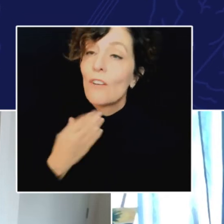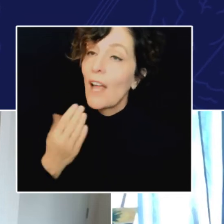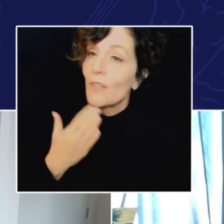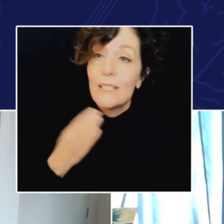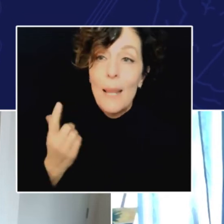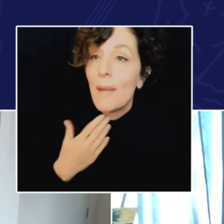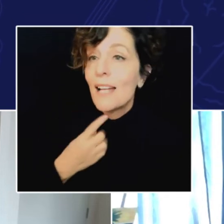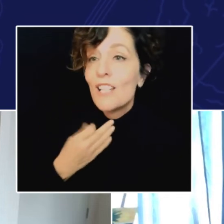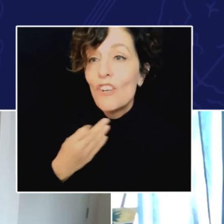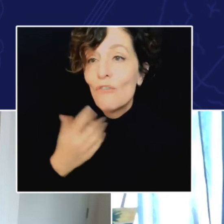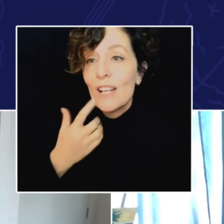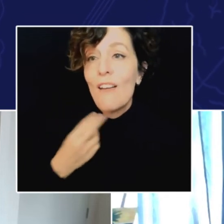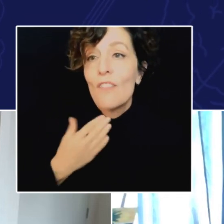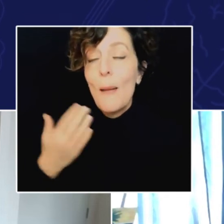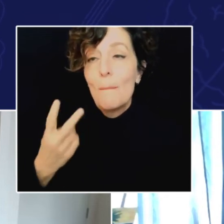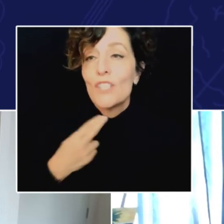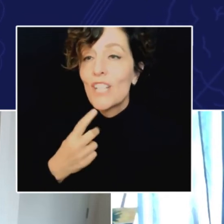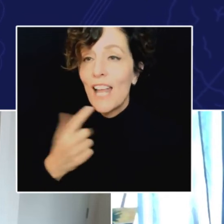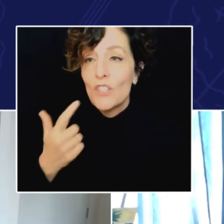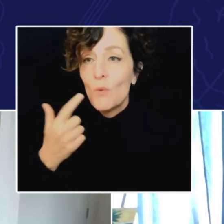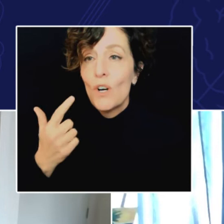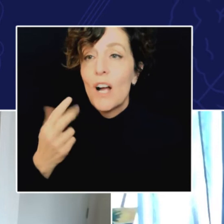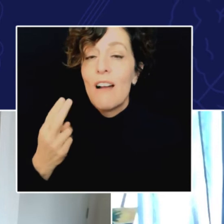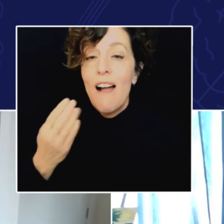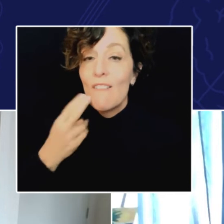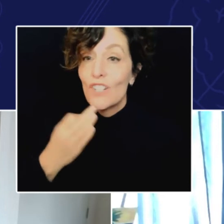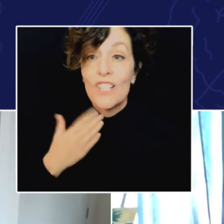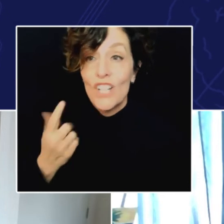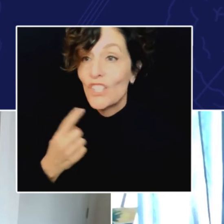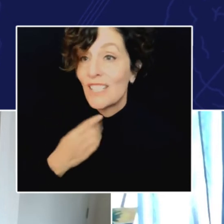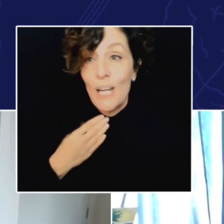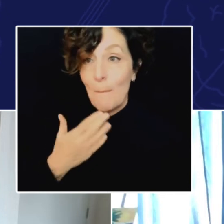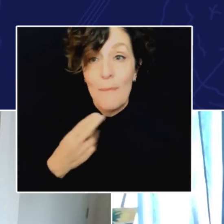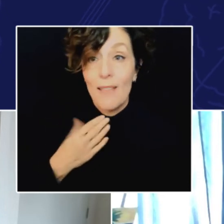and I didn't really... have that much casual, uh, conversation. I didn't make that many jokes or something,